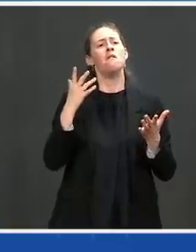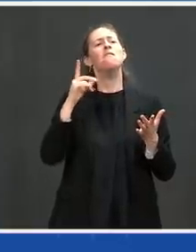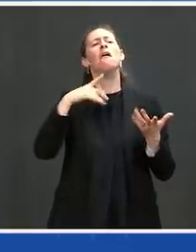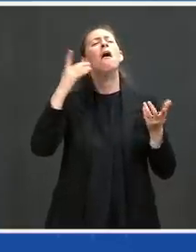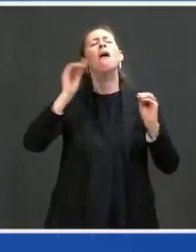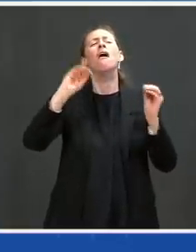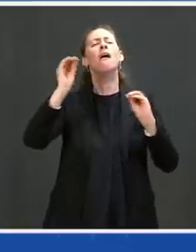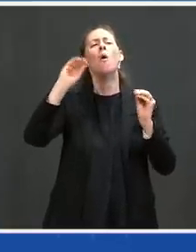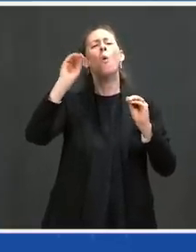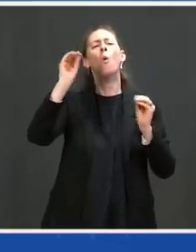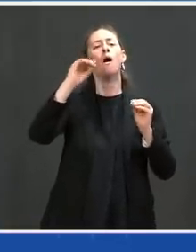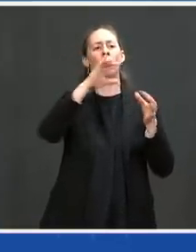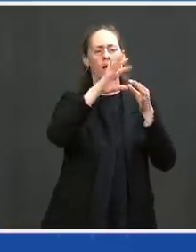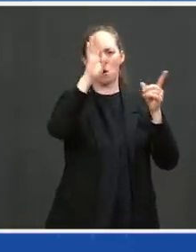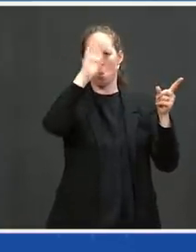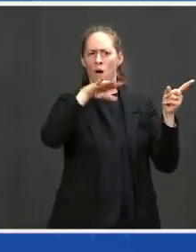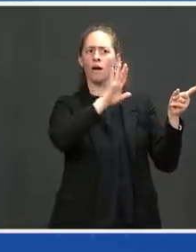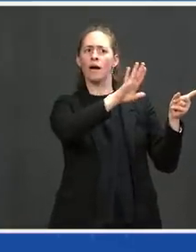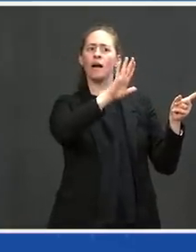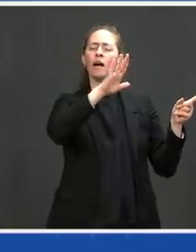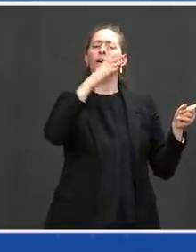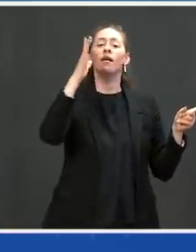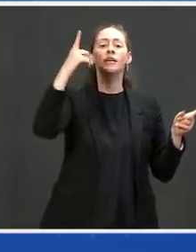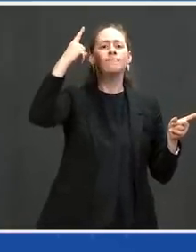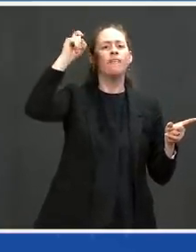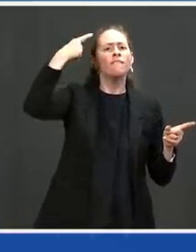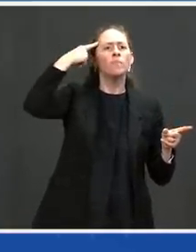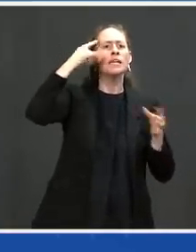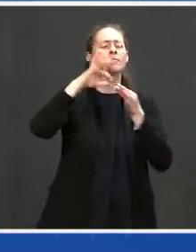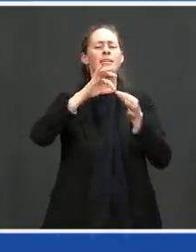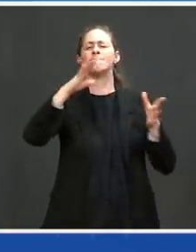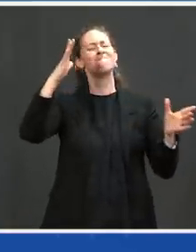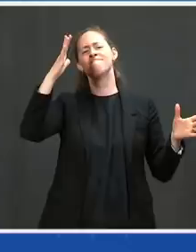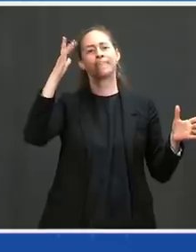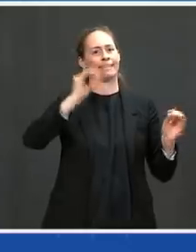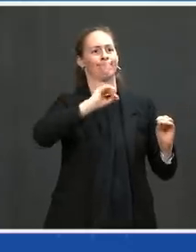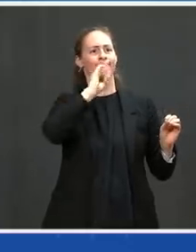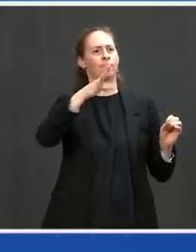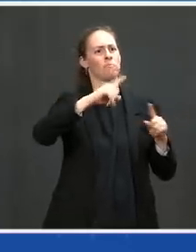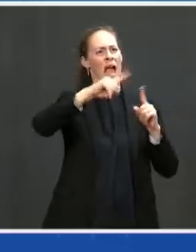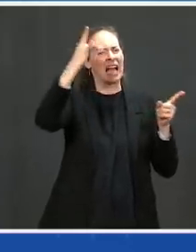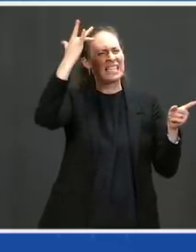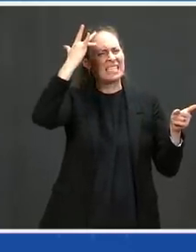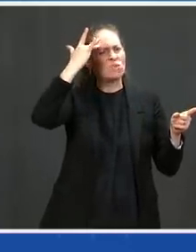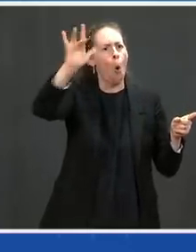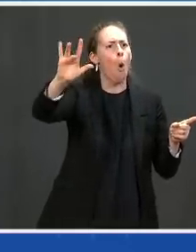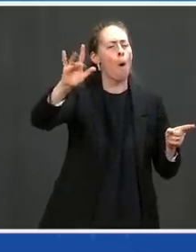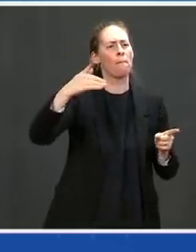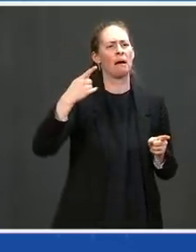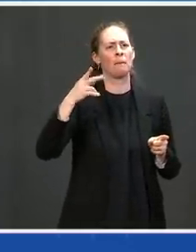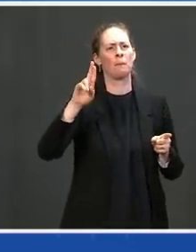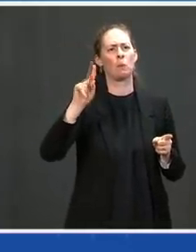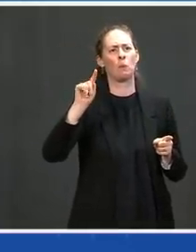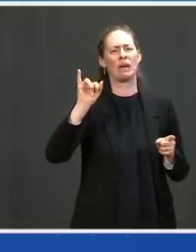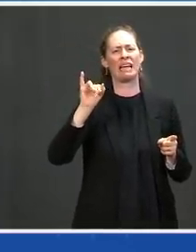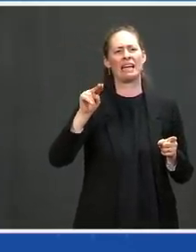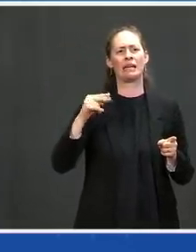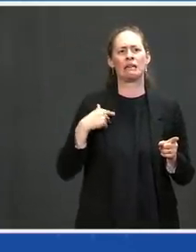He's one of the guys, like Putin, who thinks that autocracy is the wave of the future and democracy can't function in an ever --